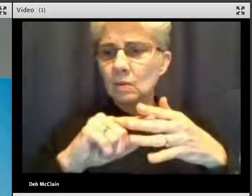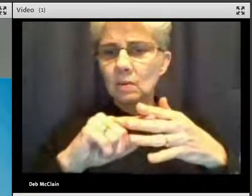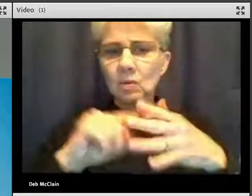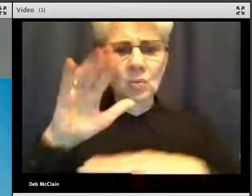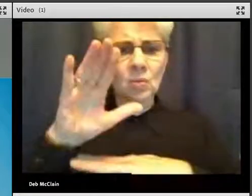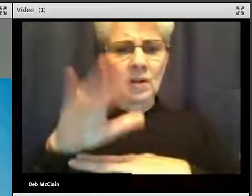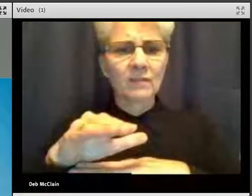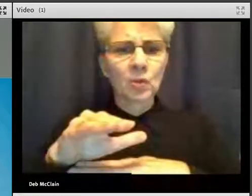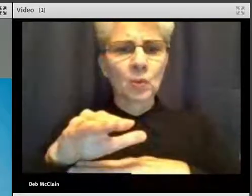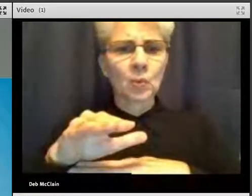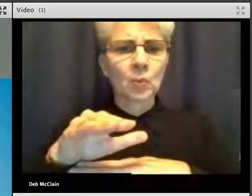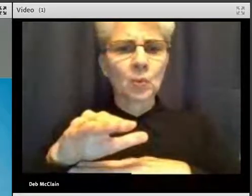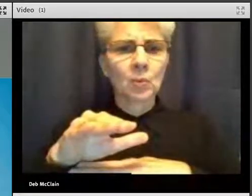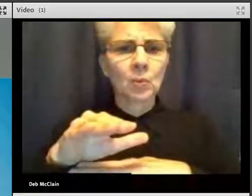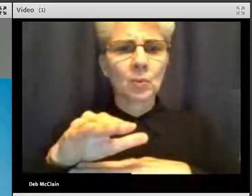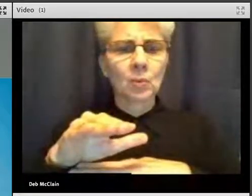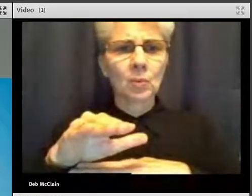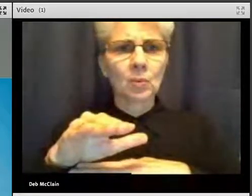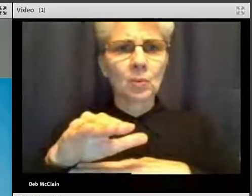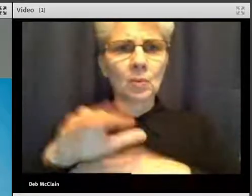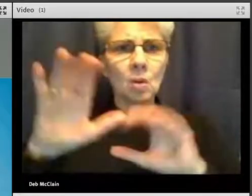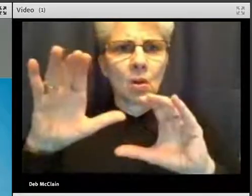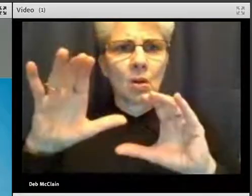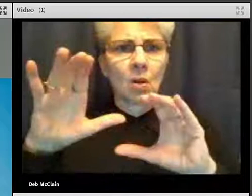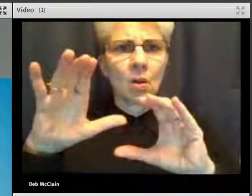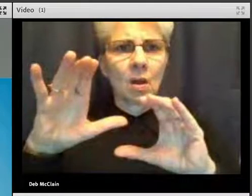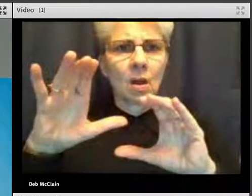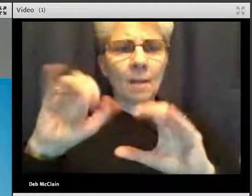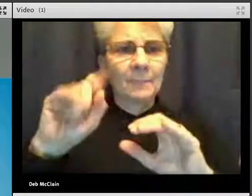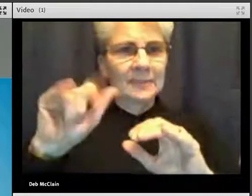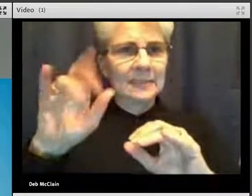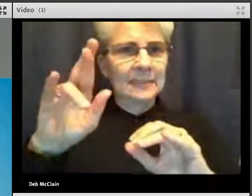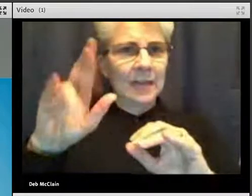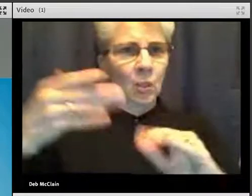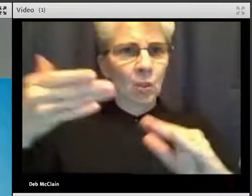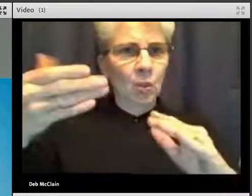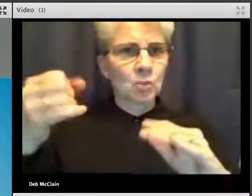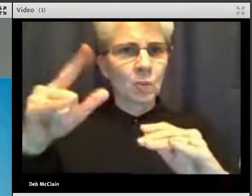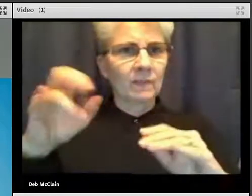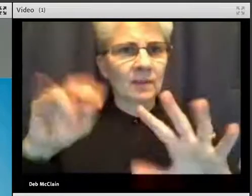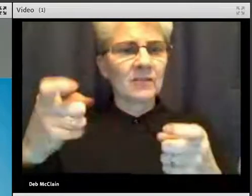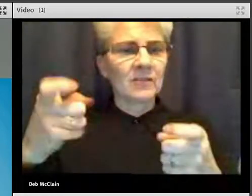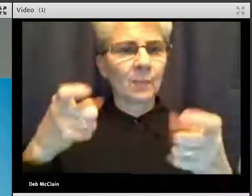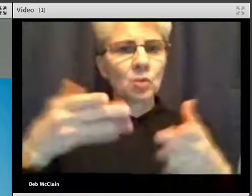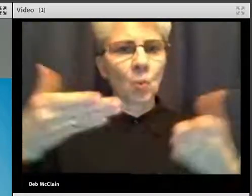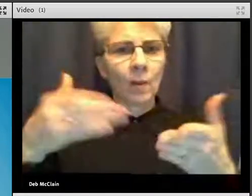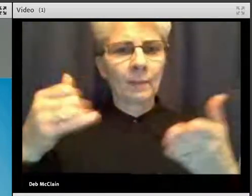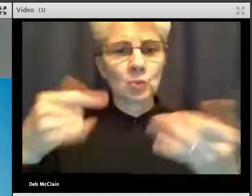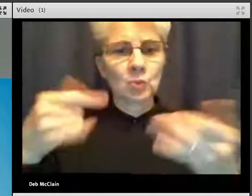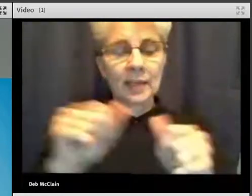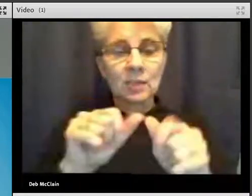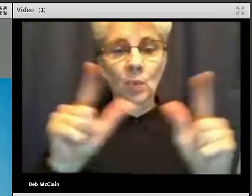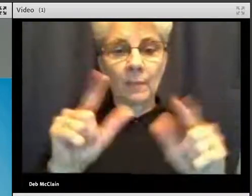Good afternoon. ...office manager, and I would like to welcome you all to today's webinar,